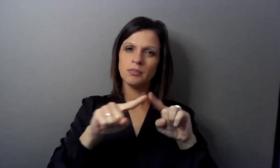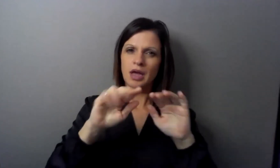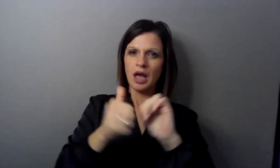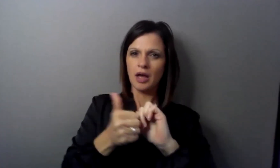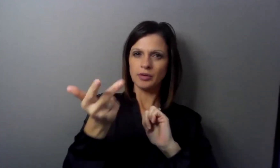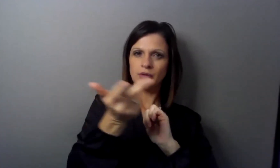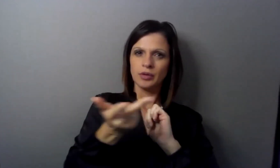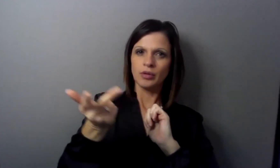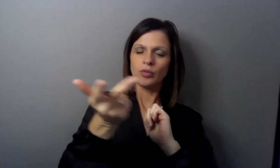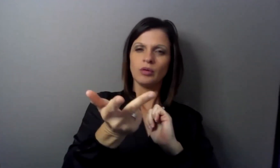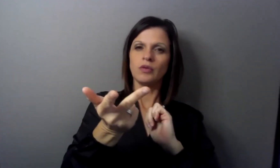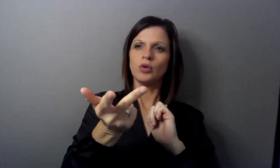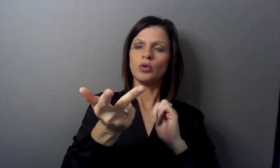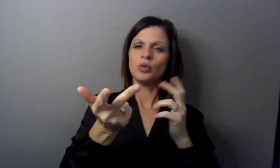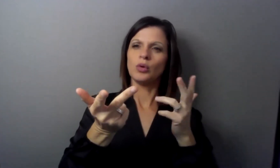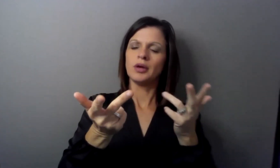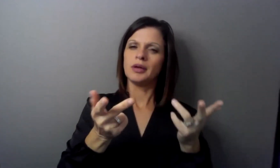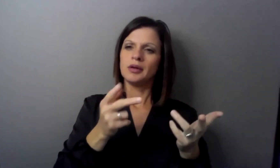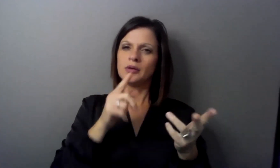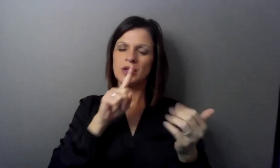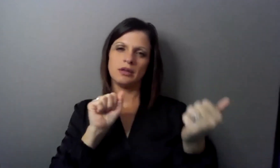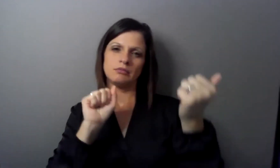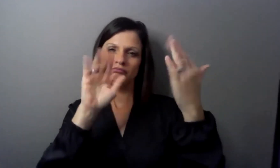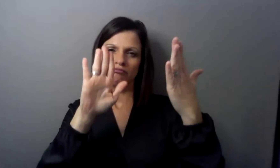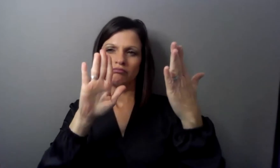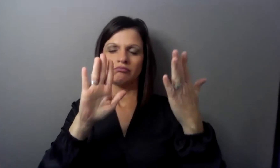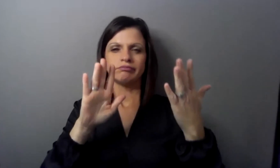How do you really combat perception that medication for addiction